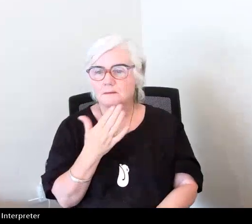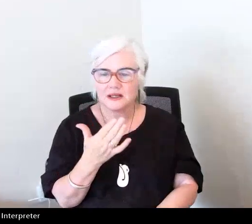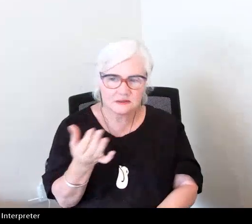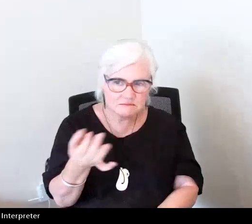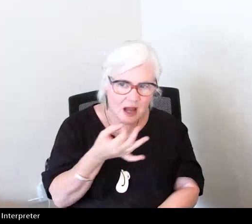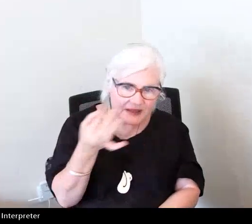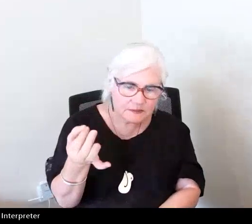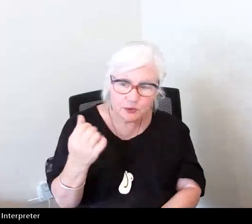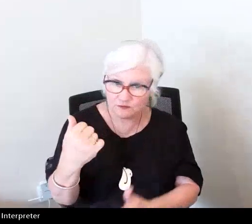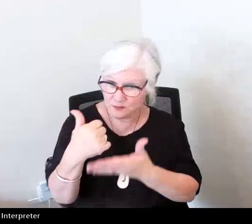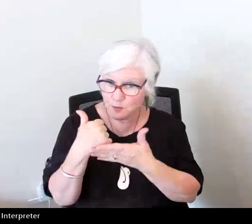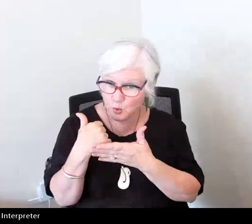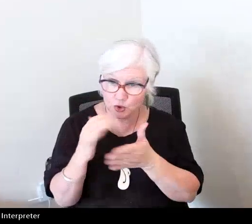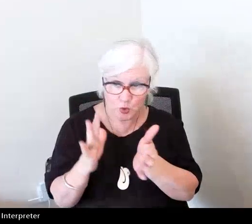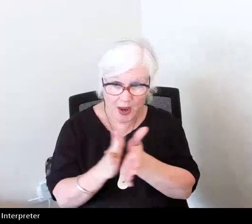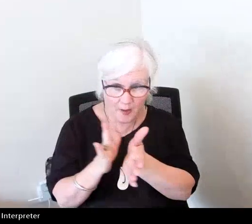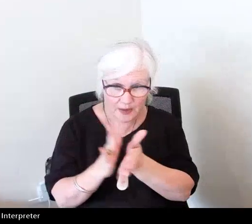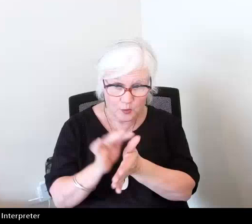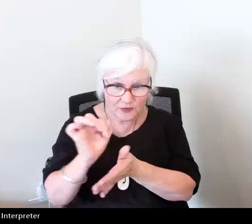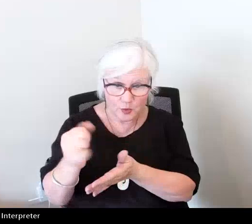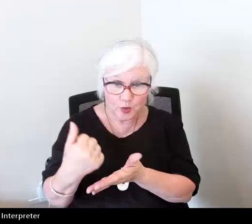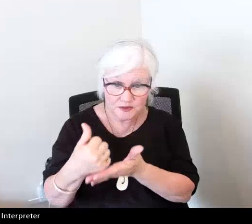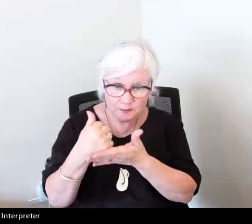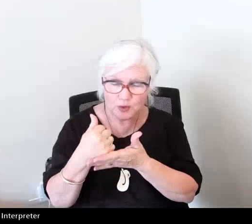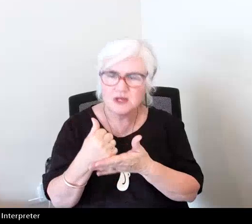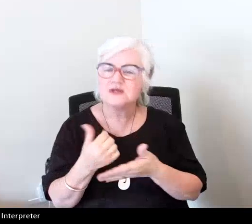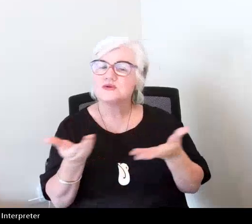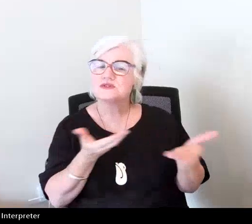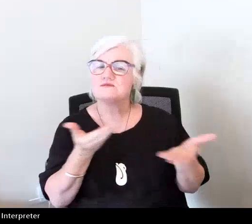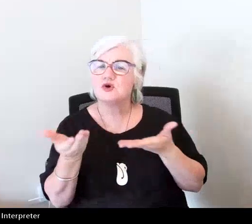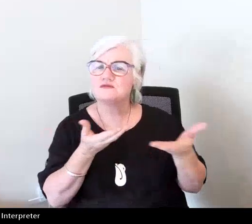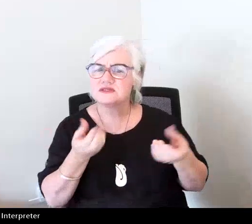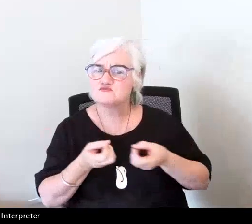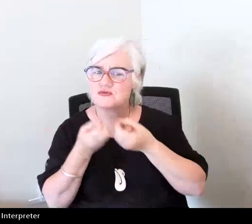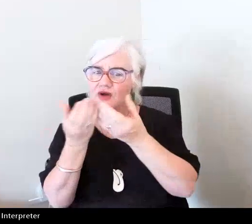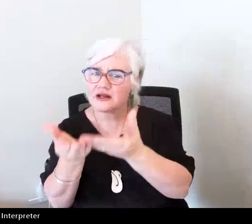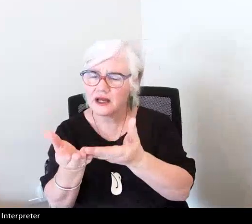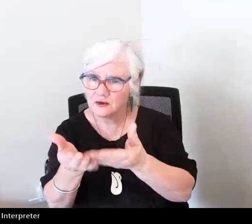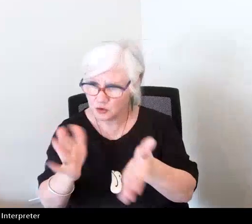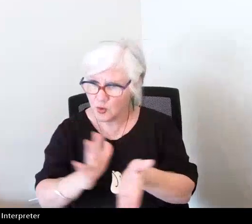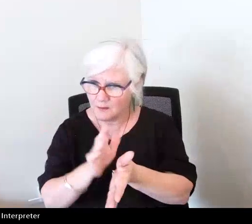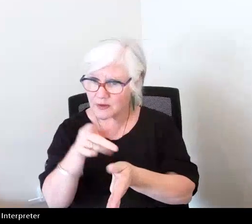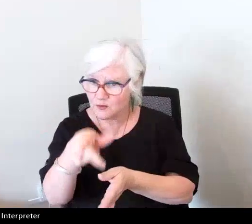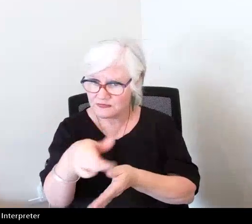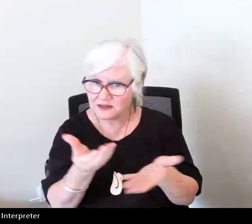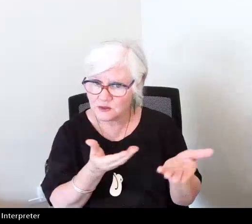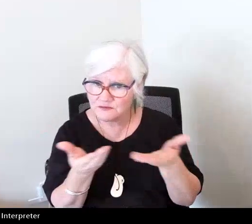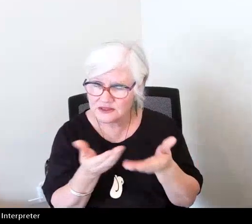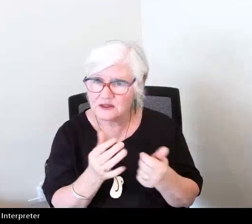you happy with the support that you get from the service that you're provided. Are you happy with